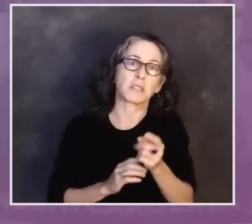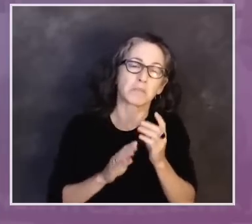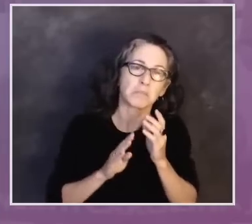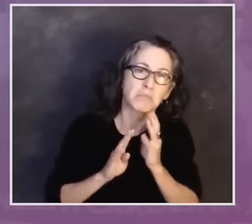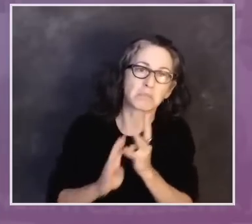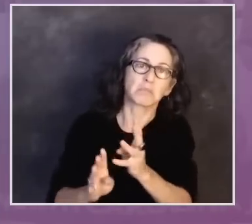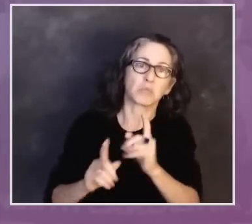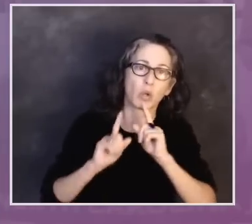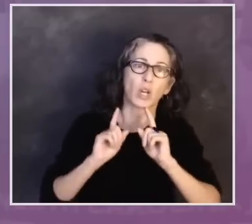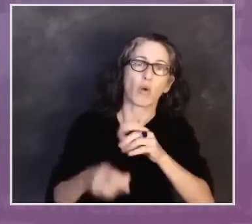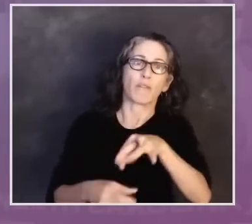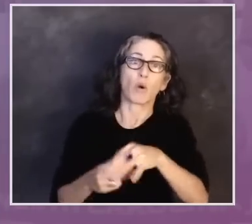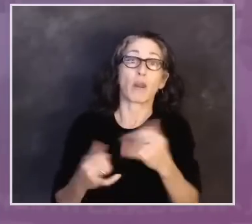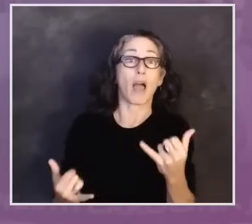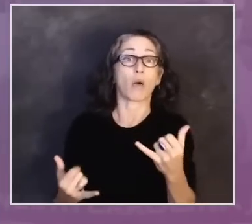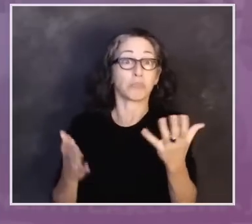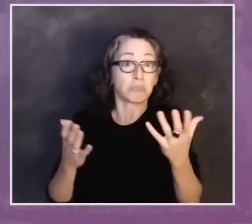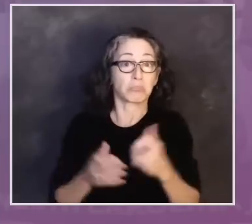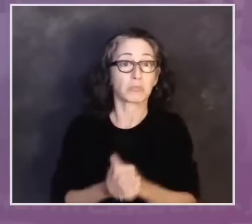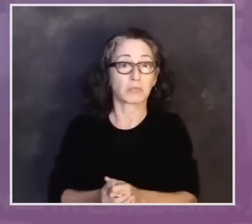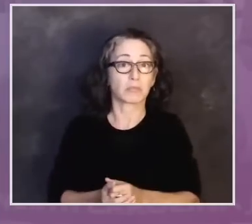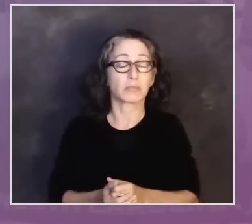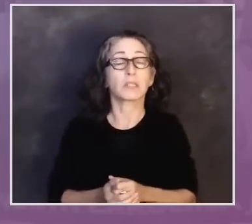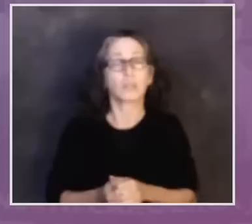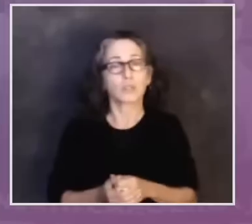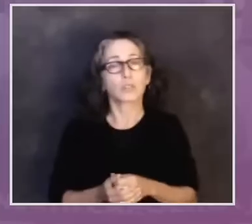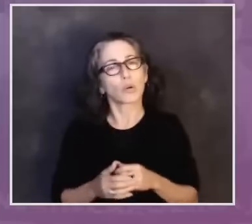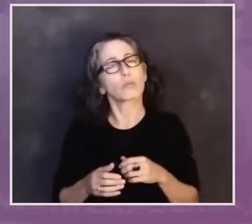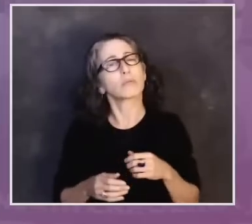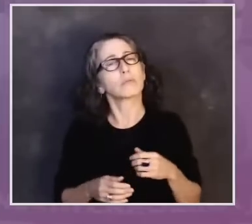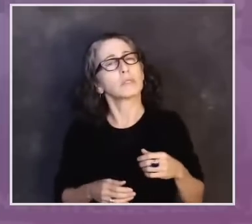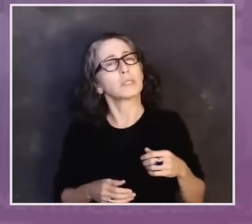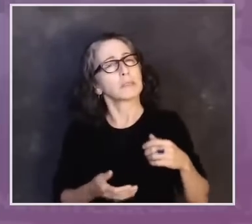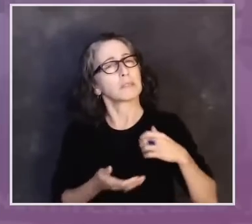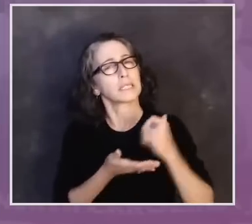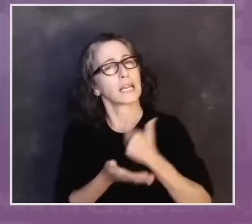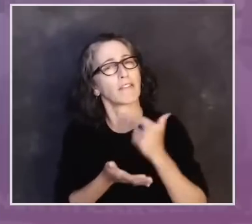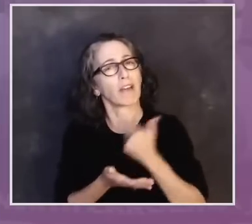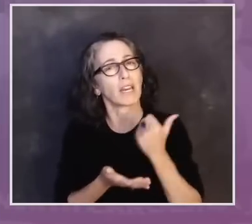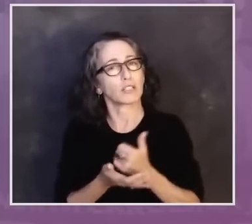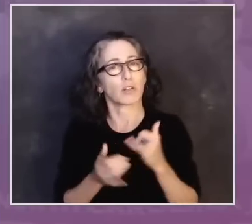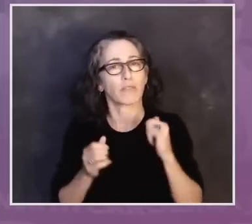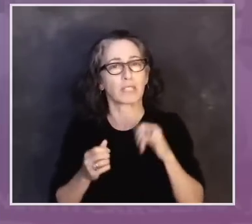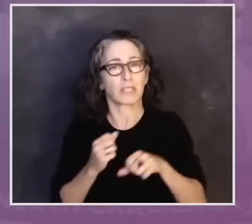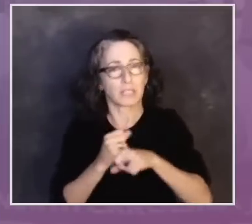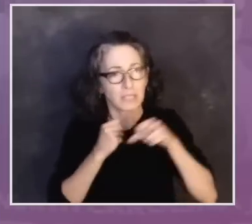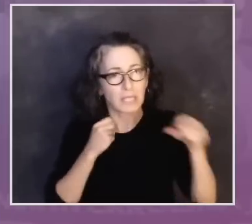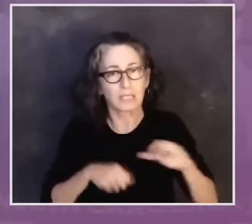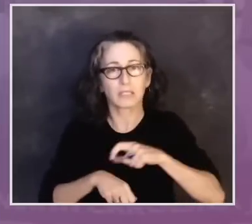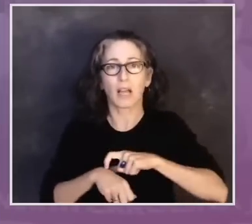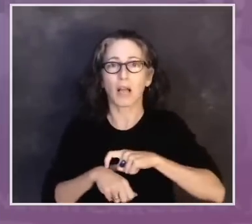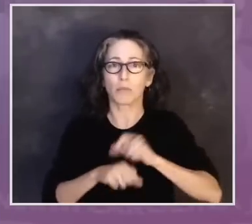VOTING SITE LESS THAN A TEN MINUTE DRIVE FROM YOU, AND IT'S OPEN RIGHT NOW FOR